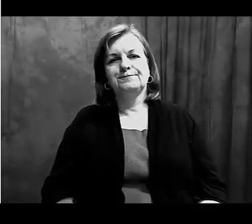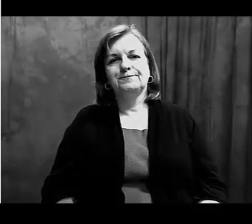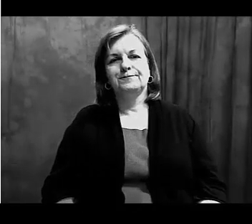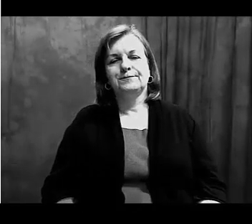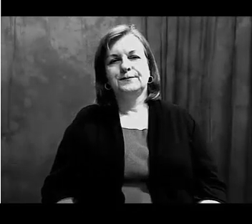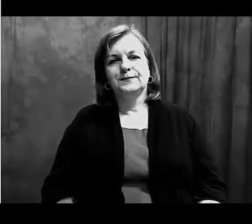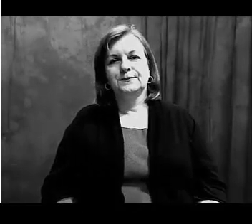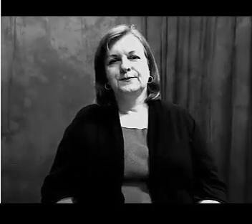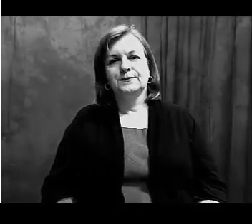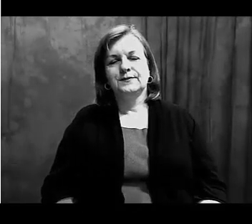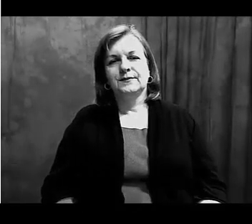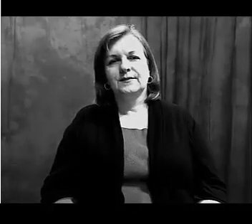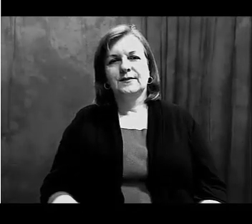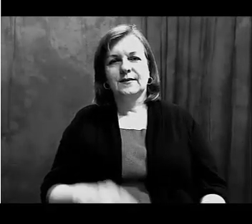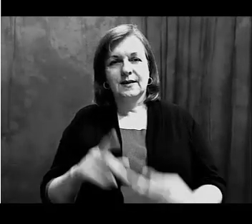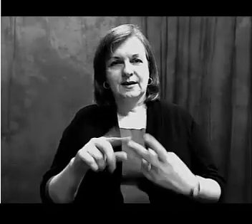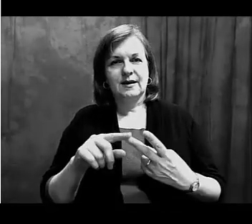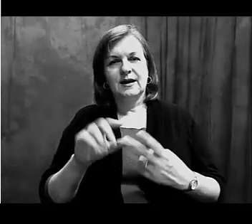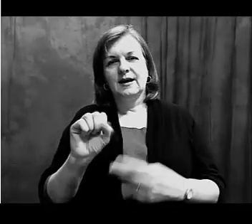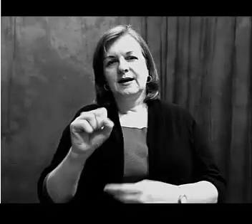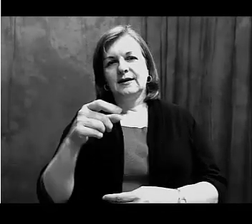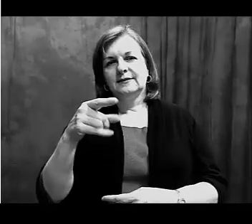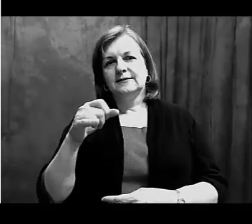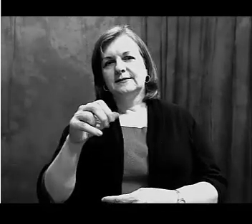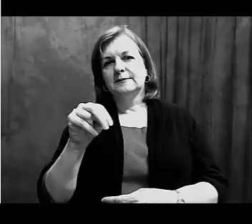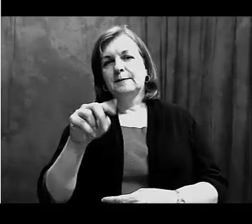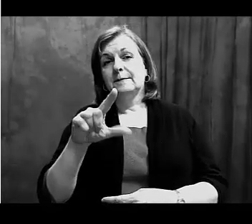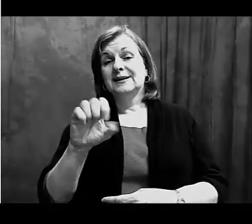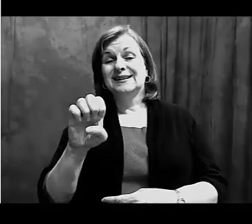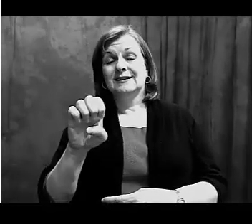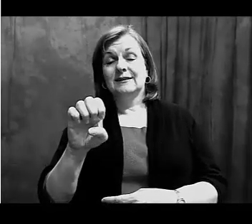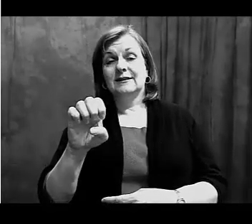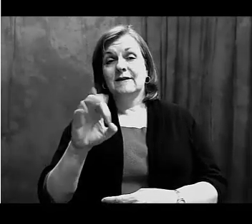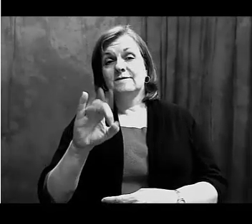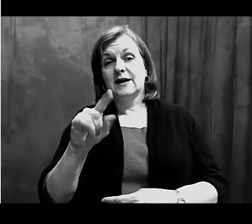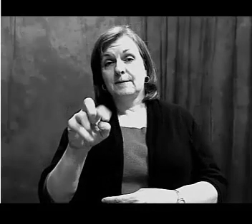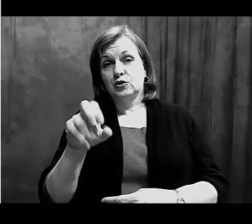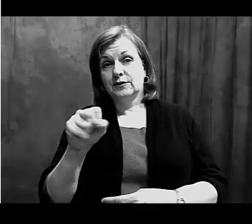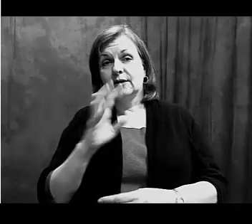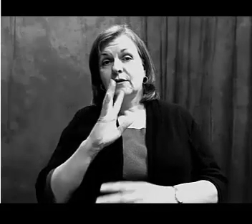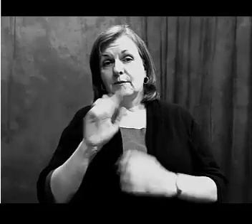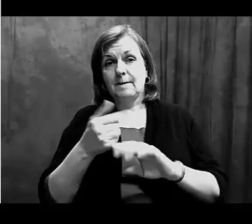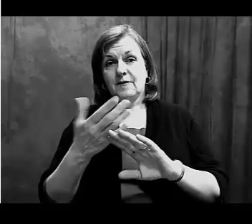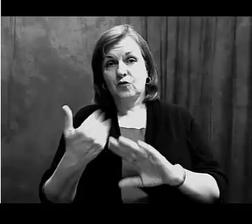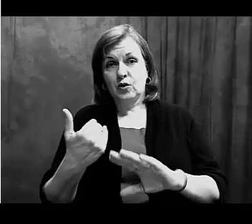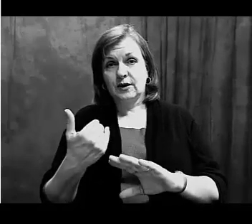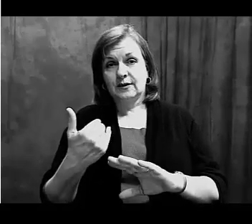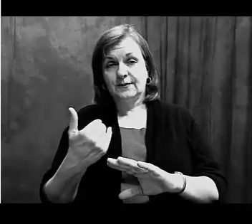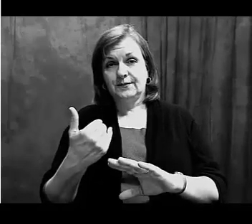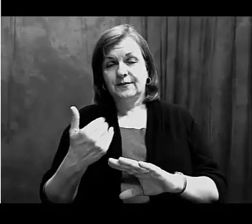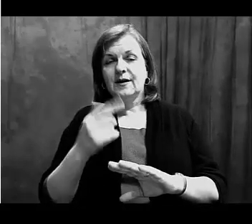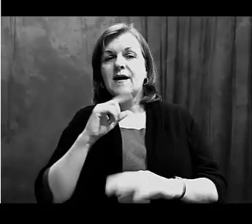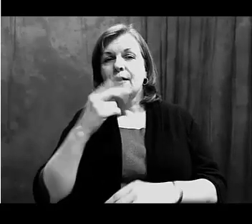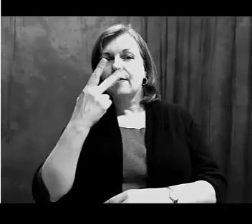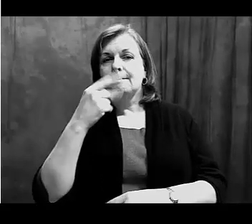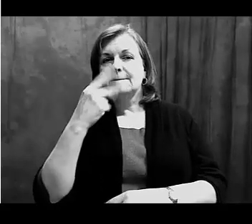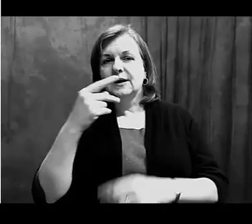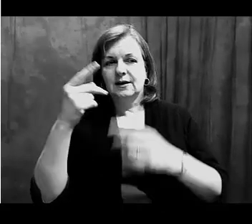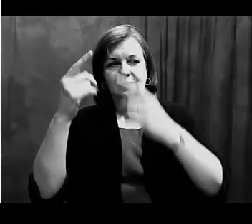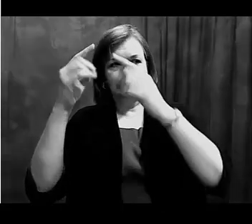these microtubules monorails - the spindle fibers I mentioned to you